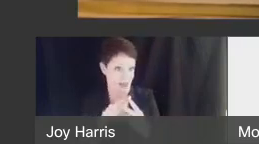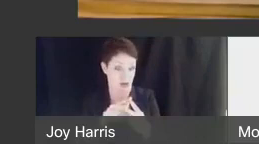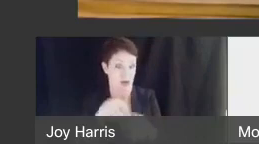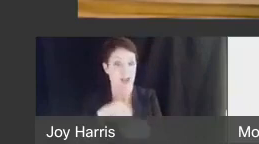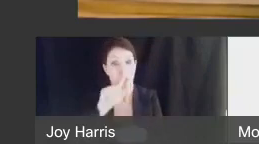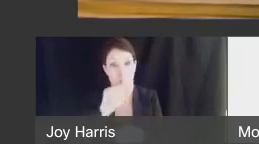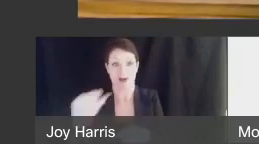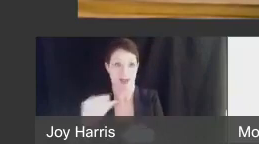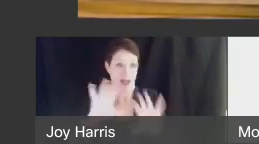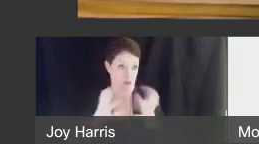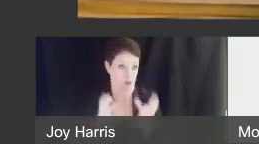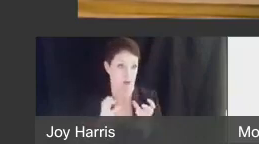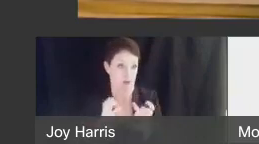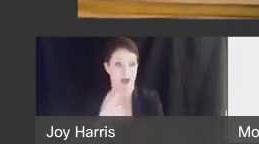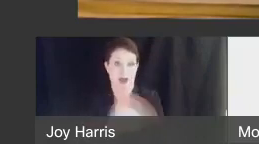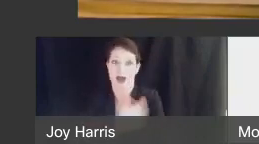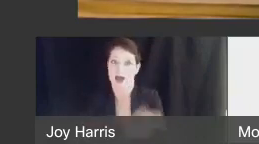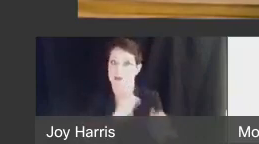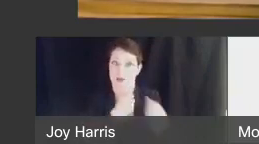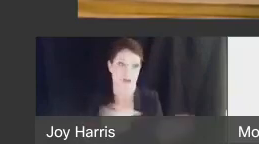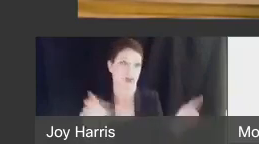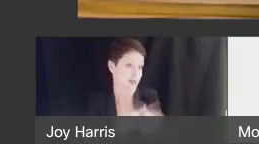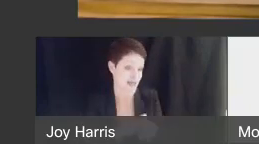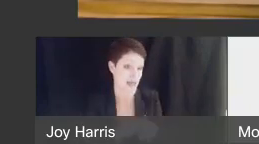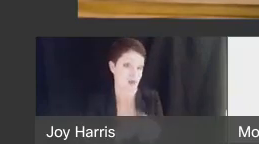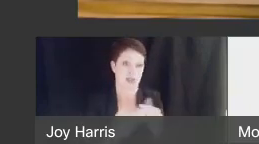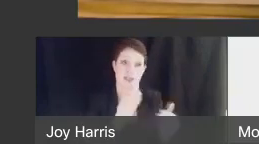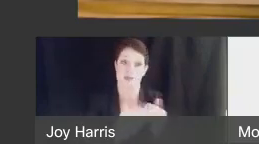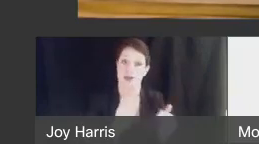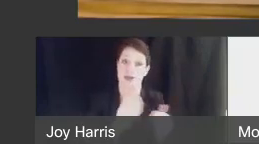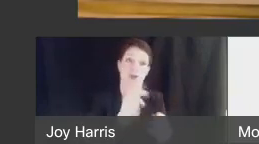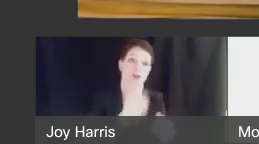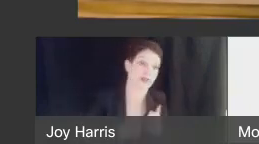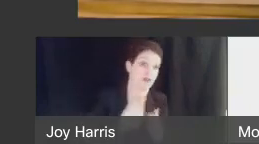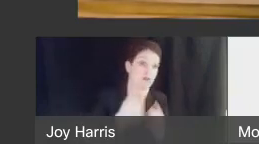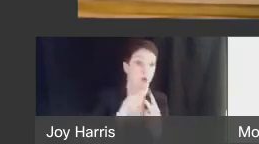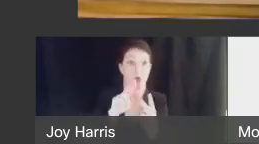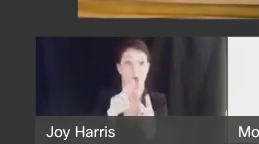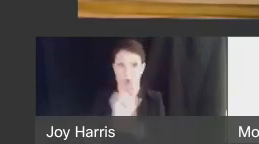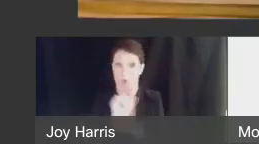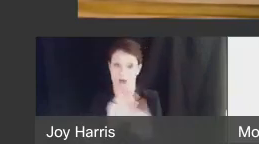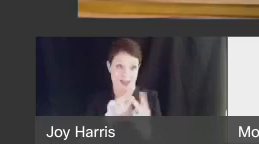and the hospitals are doing that as well. [Reporter] So that is going to the hospitals there. So the